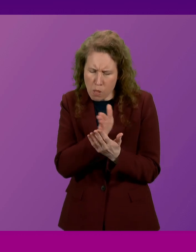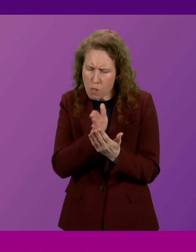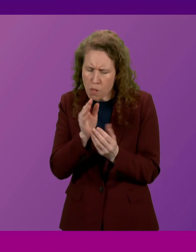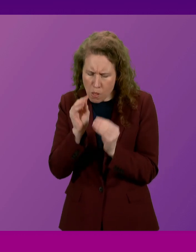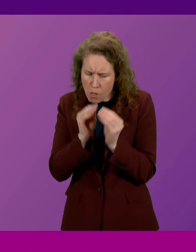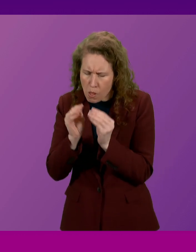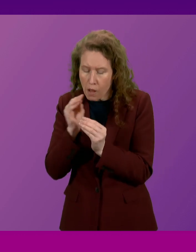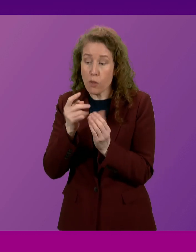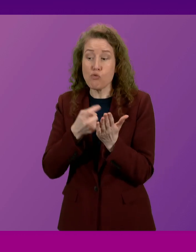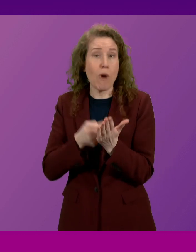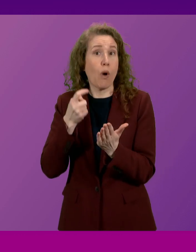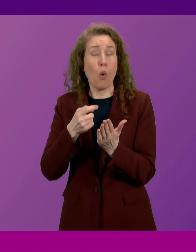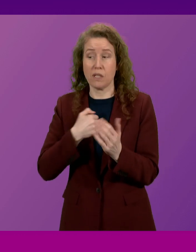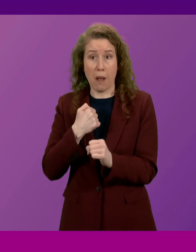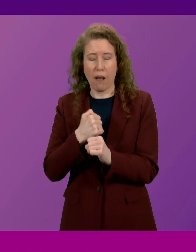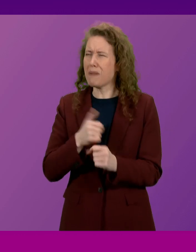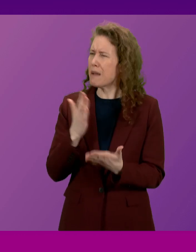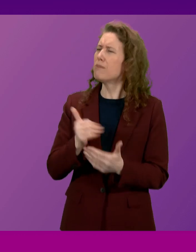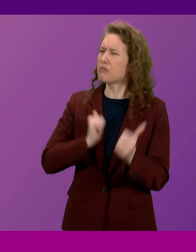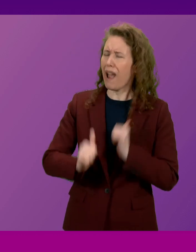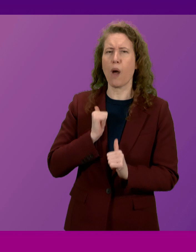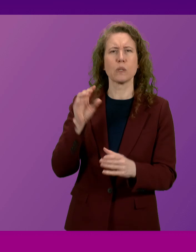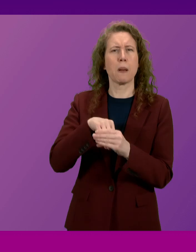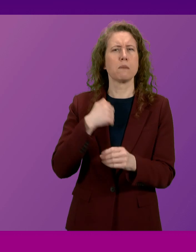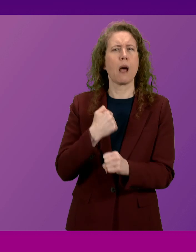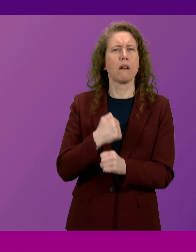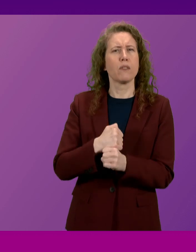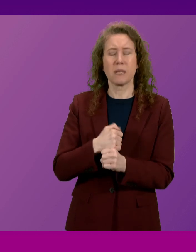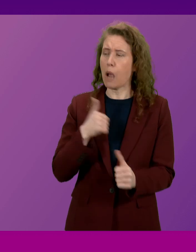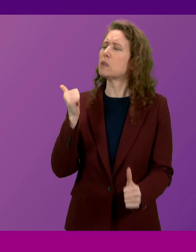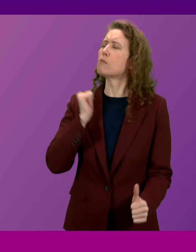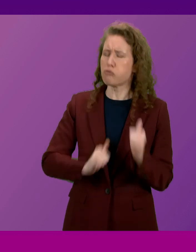Government of which I have been proud to be a member—and in which I was proud to serve as